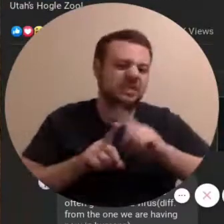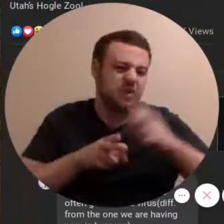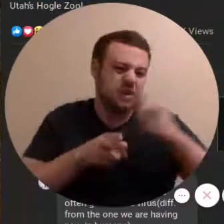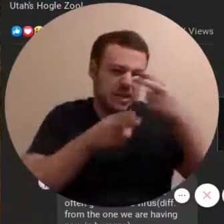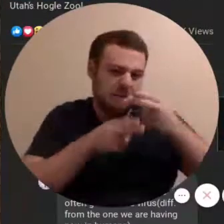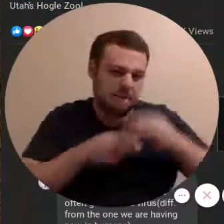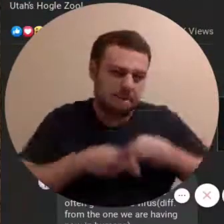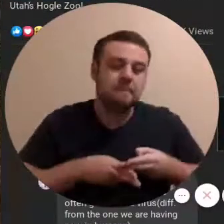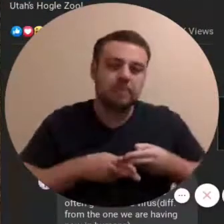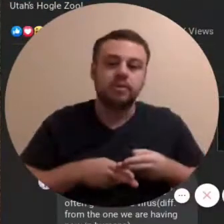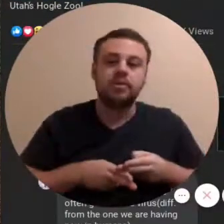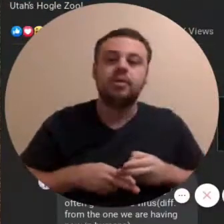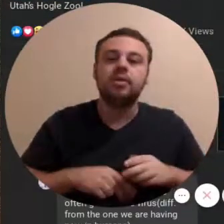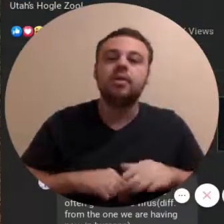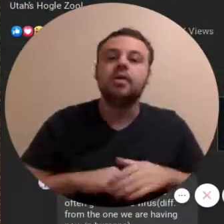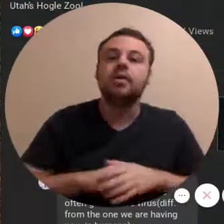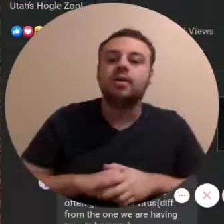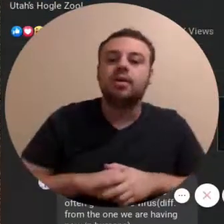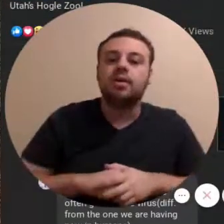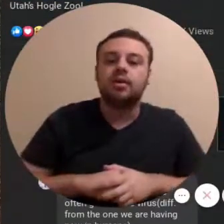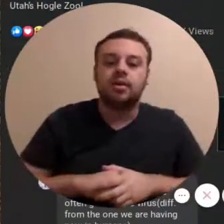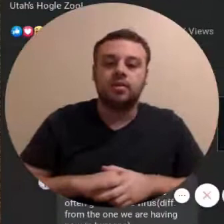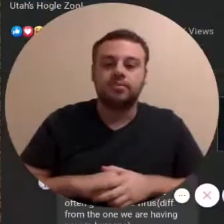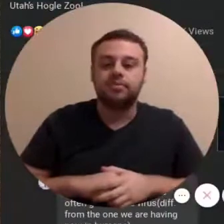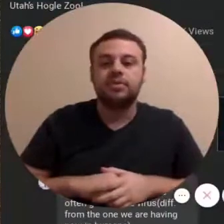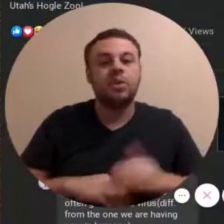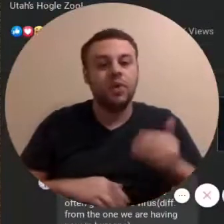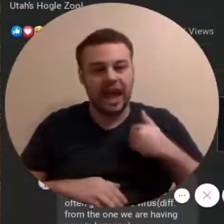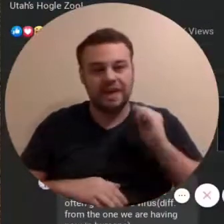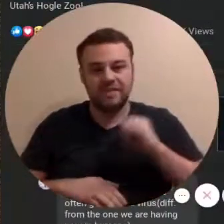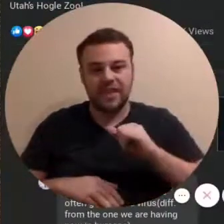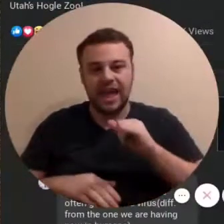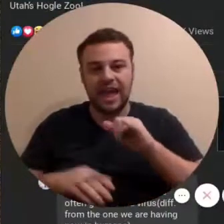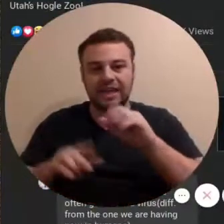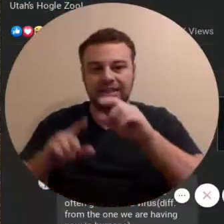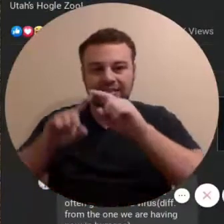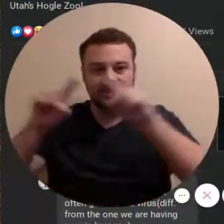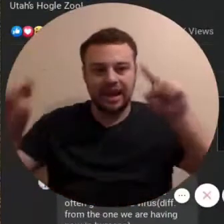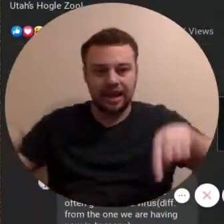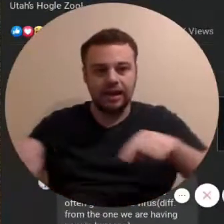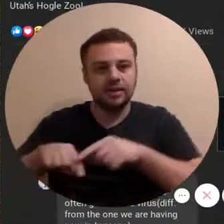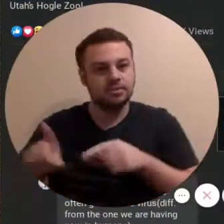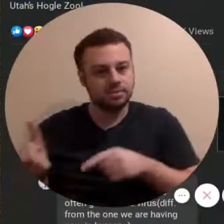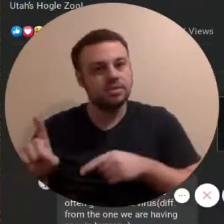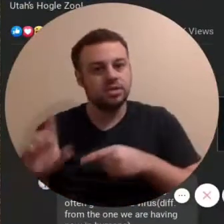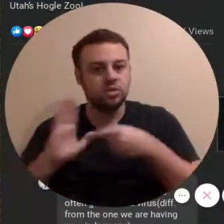talk about how big they are. And they're quite large compared to these foxes, that's for sure .